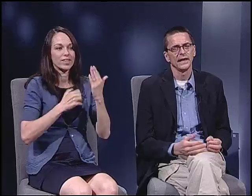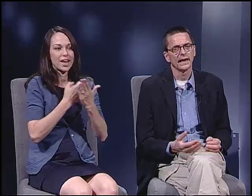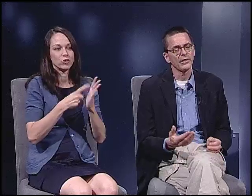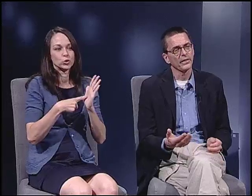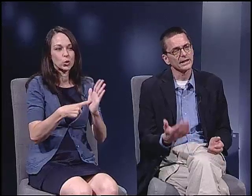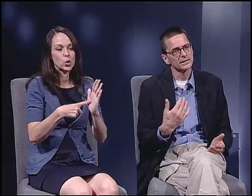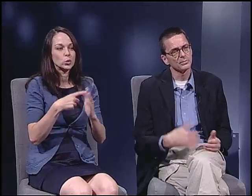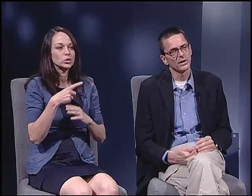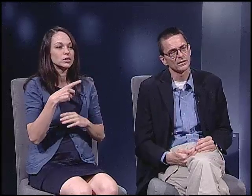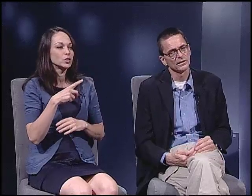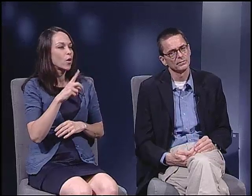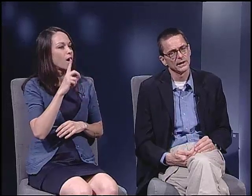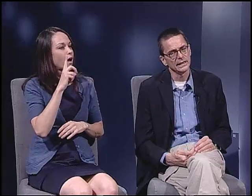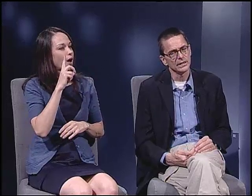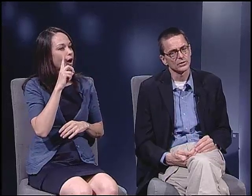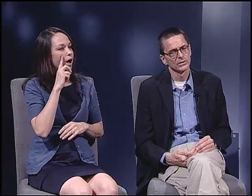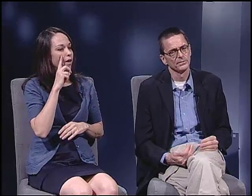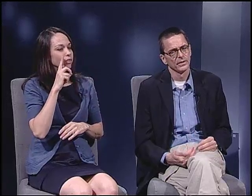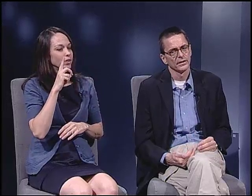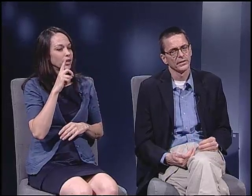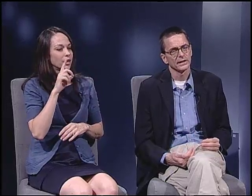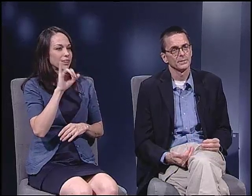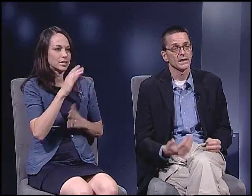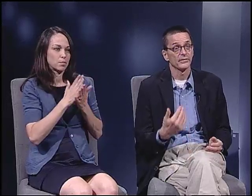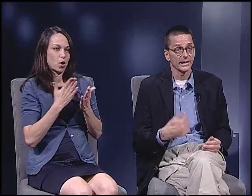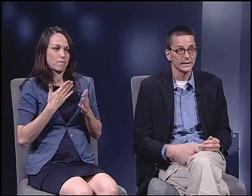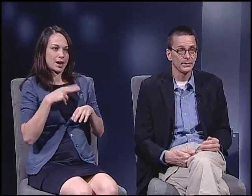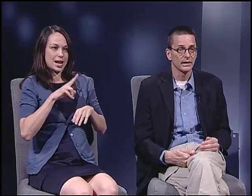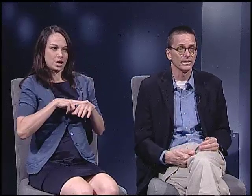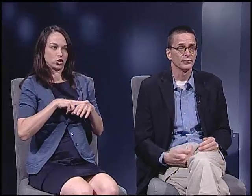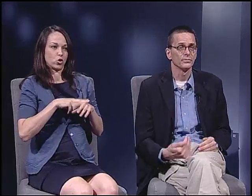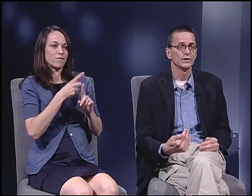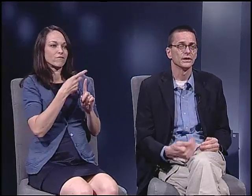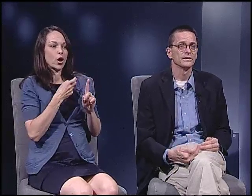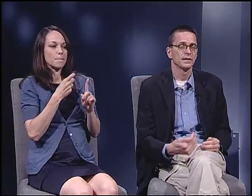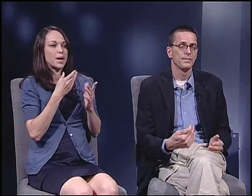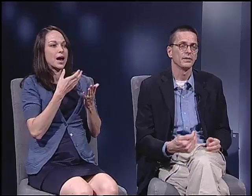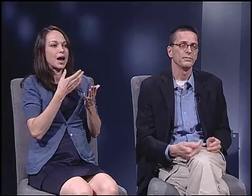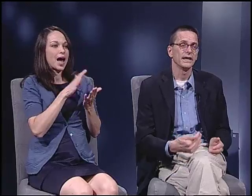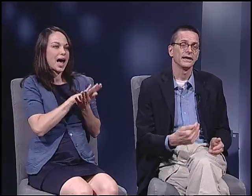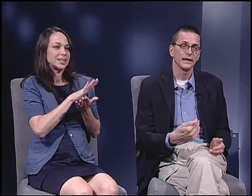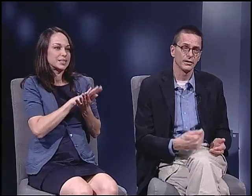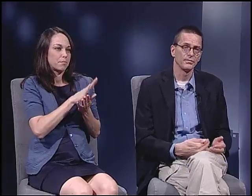And I think that's the part of my nature that comes out of academic life which is about being careful